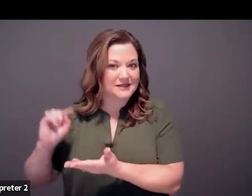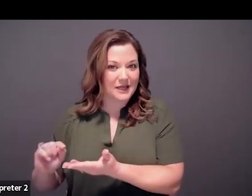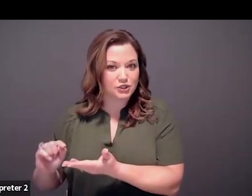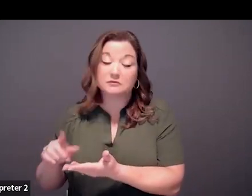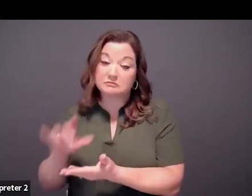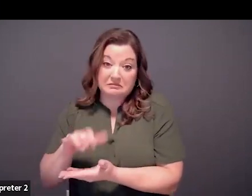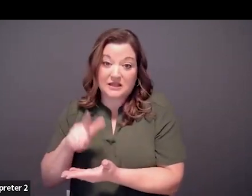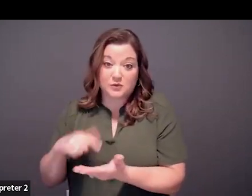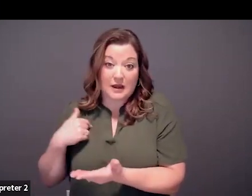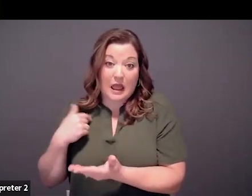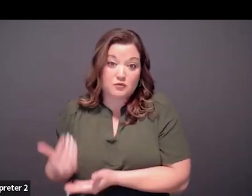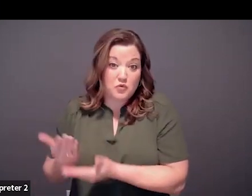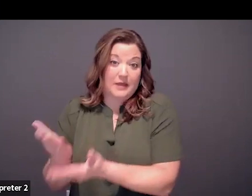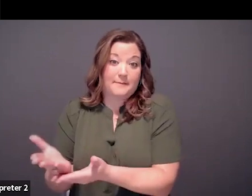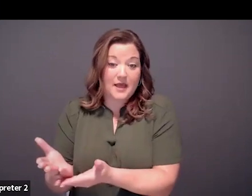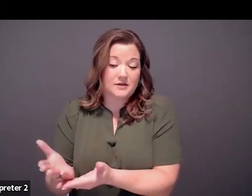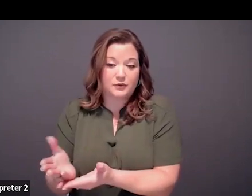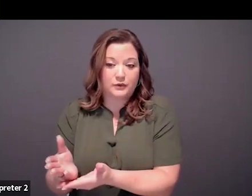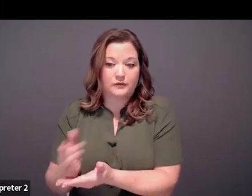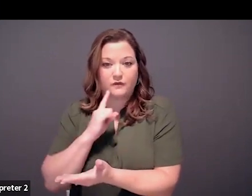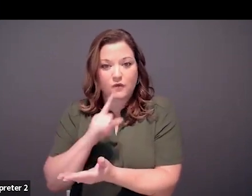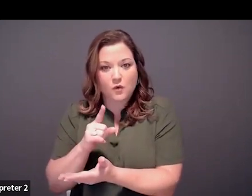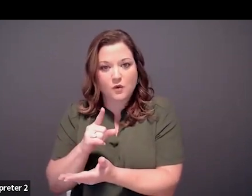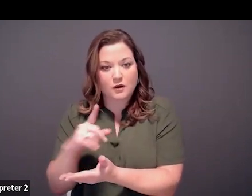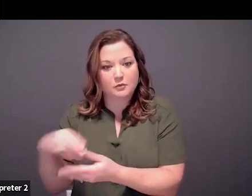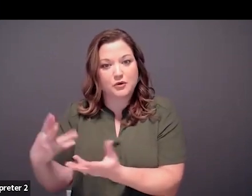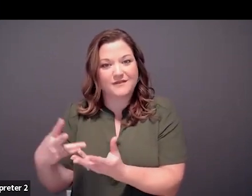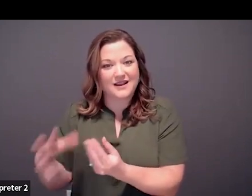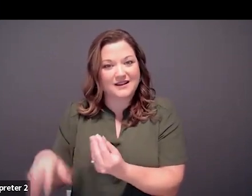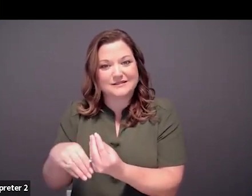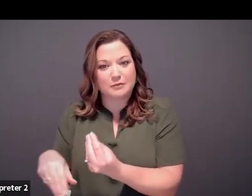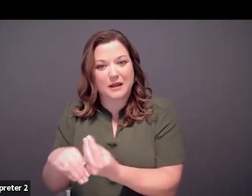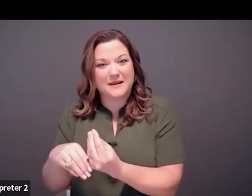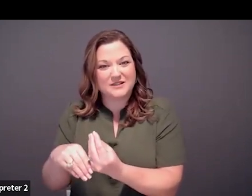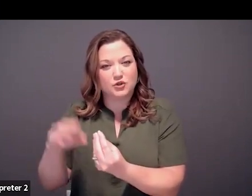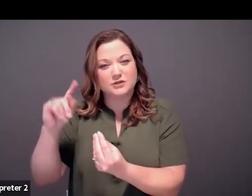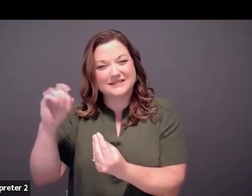as far as providing supplemental text or supplemental information.